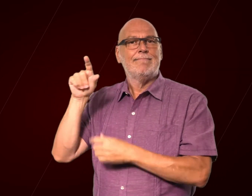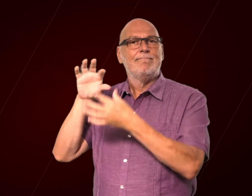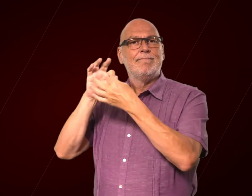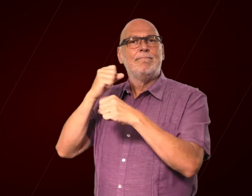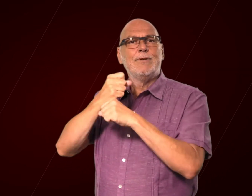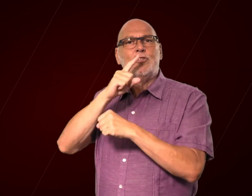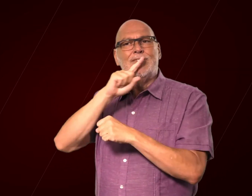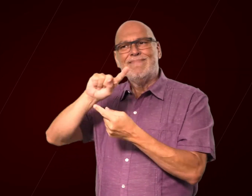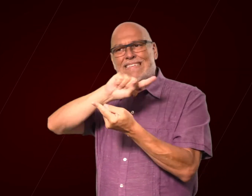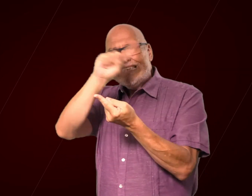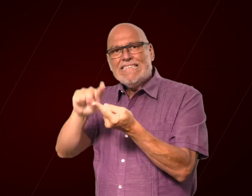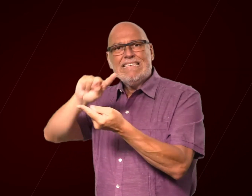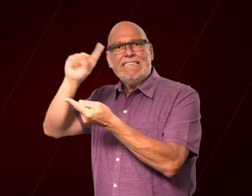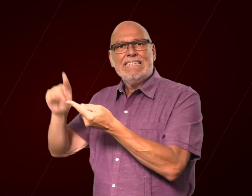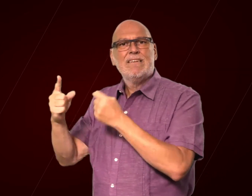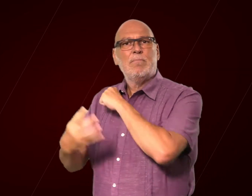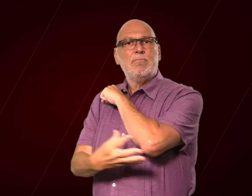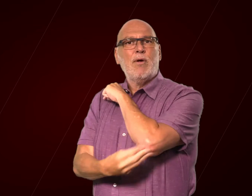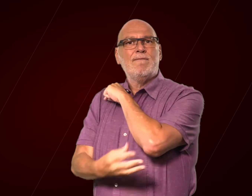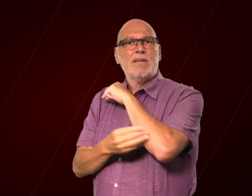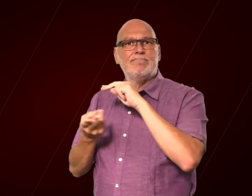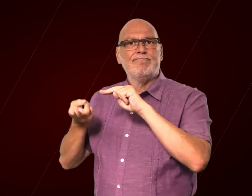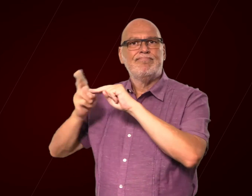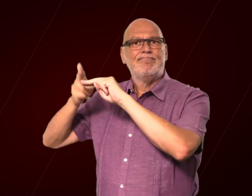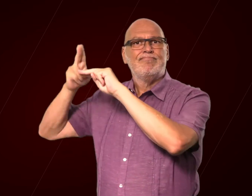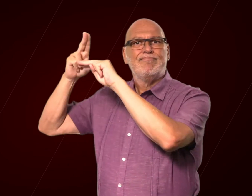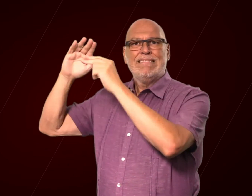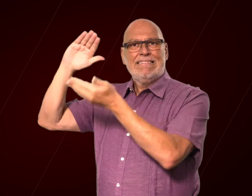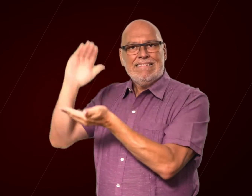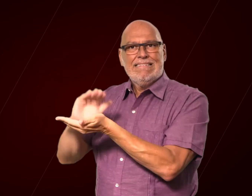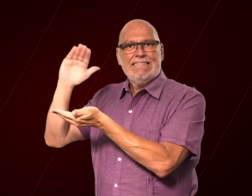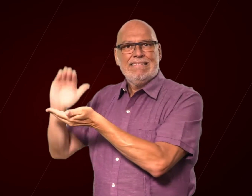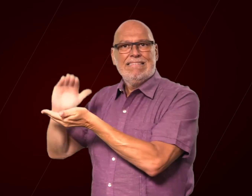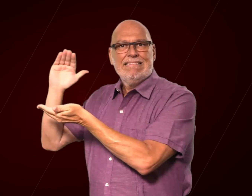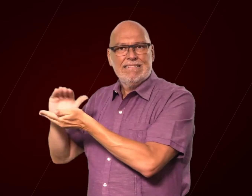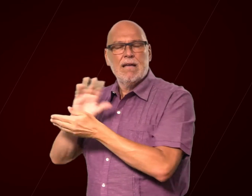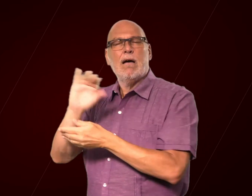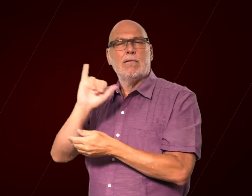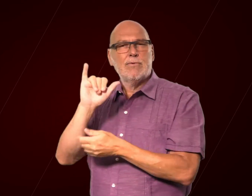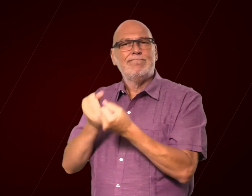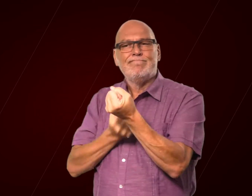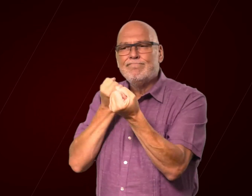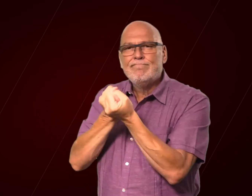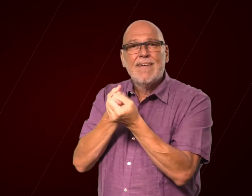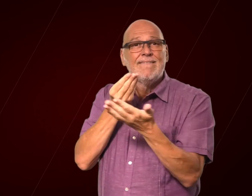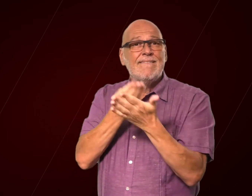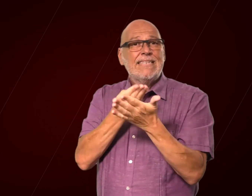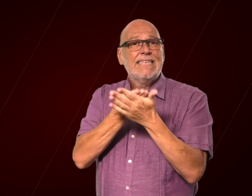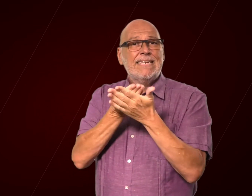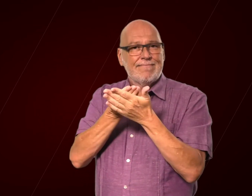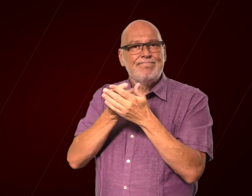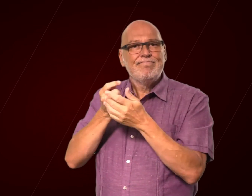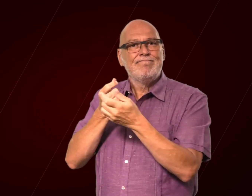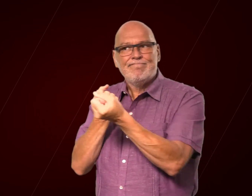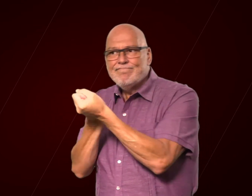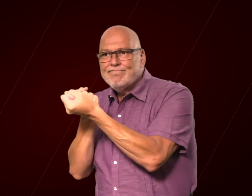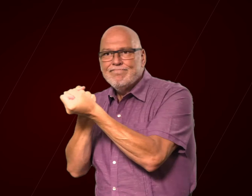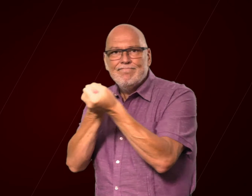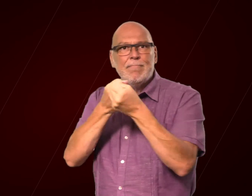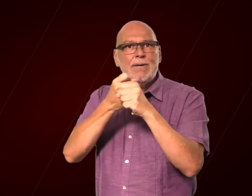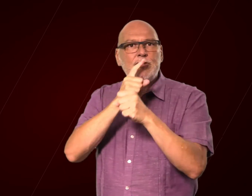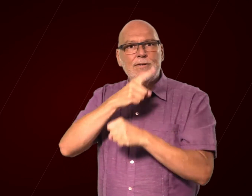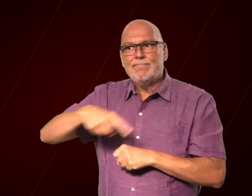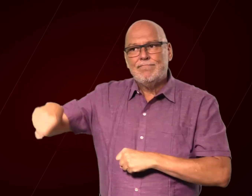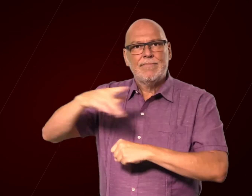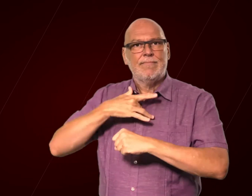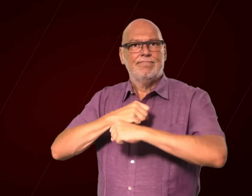is intended to reduce poverty and support the financial security of